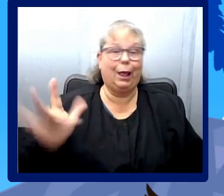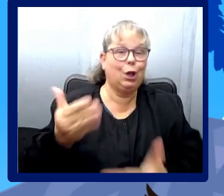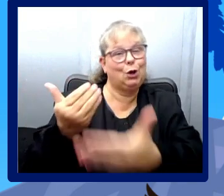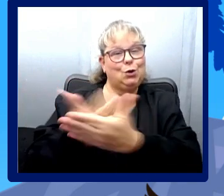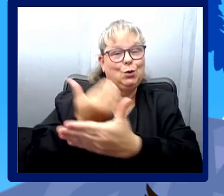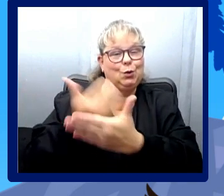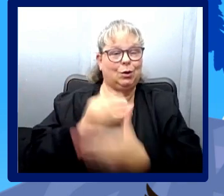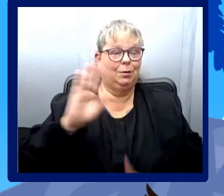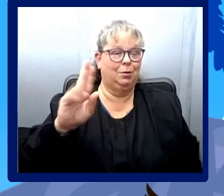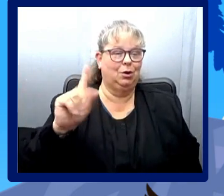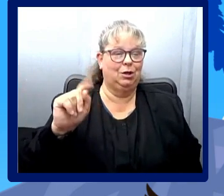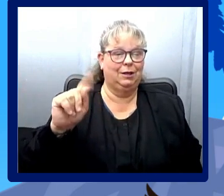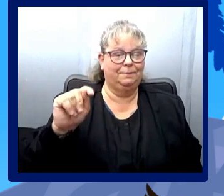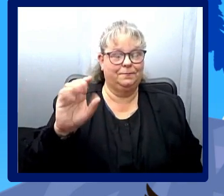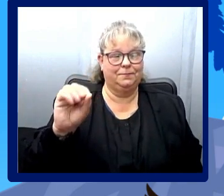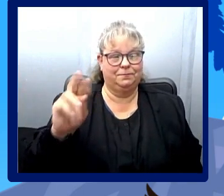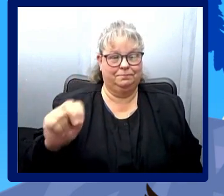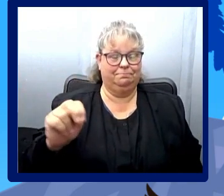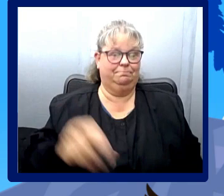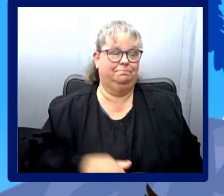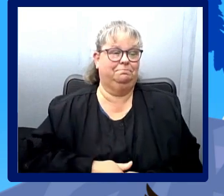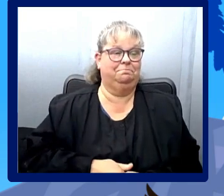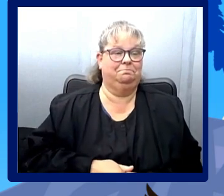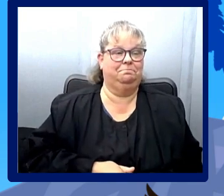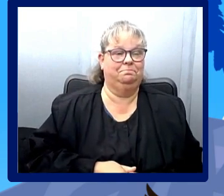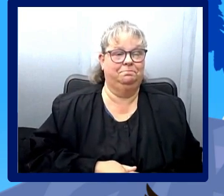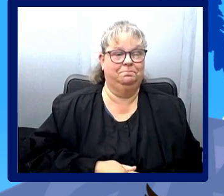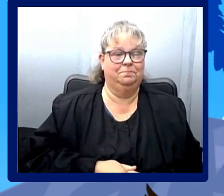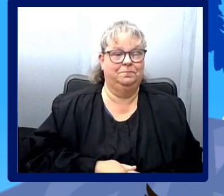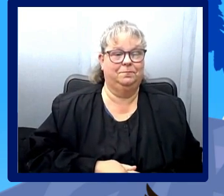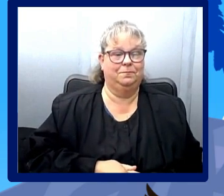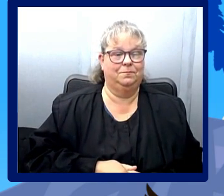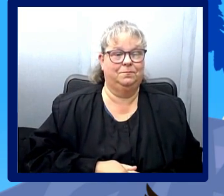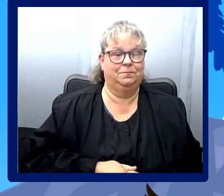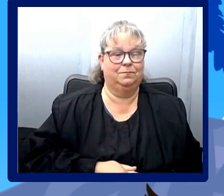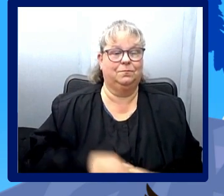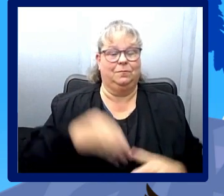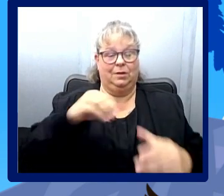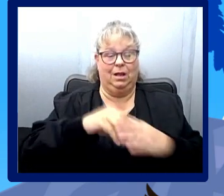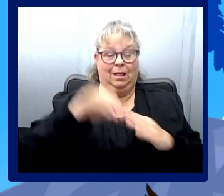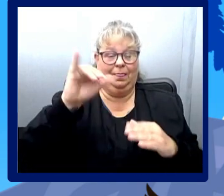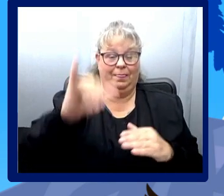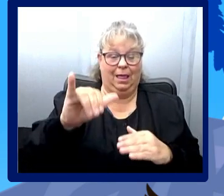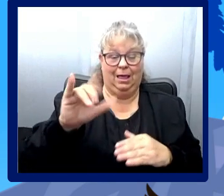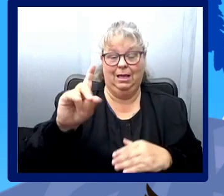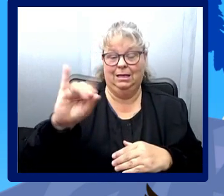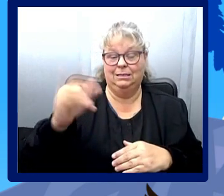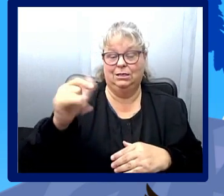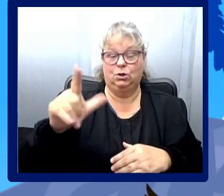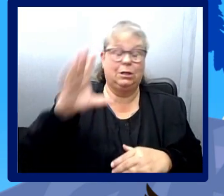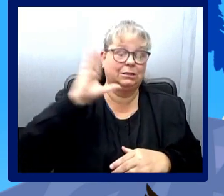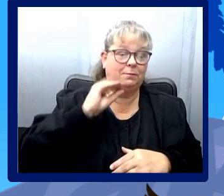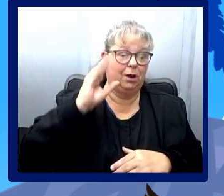So, in the Digital Experiences App there are two default content types,